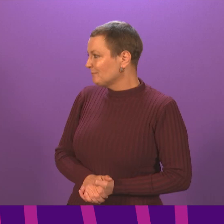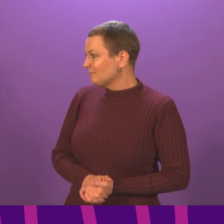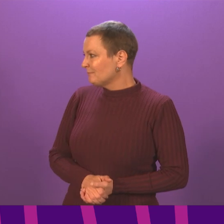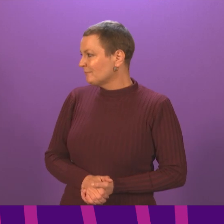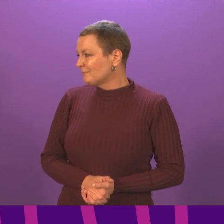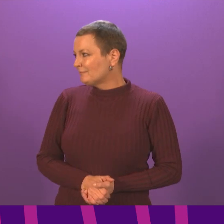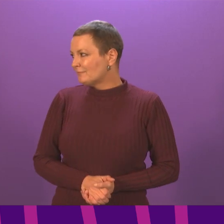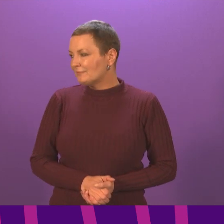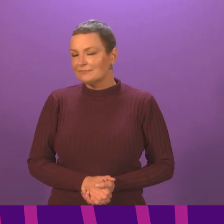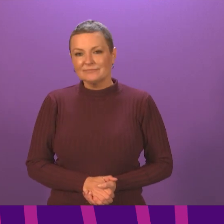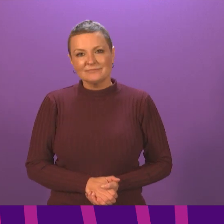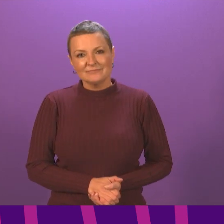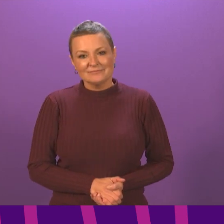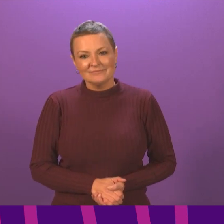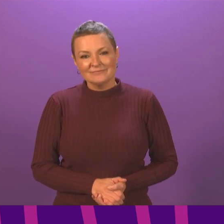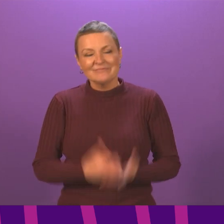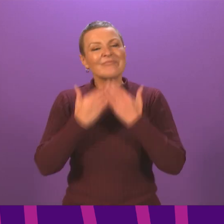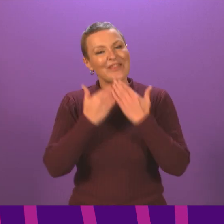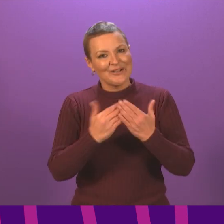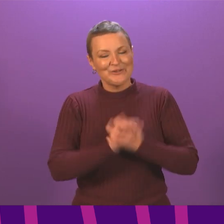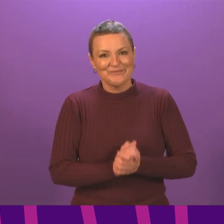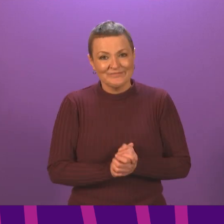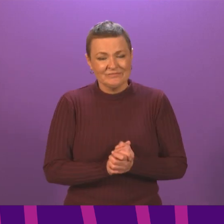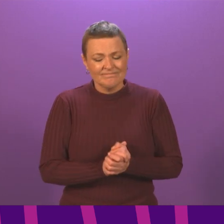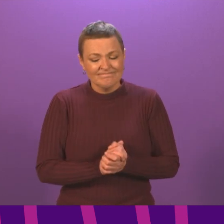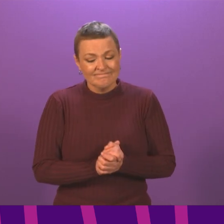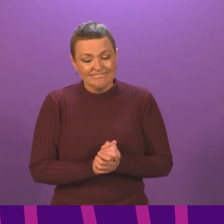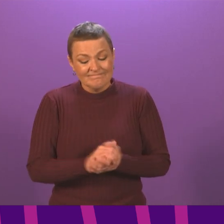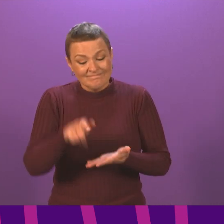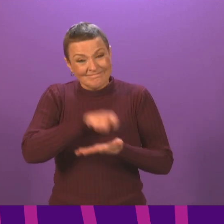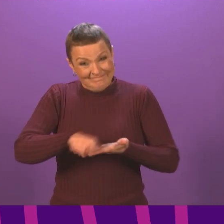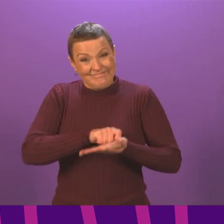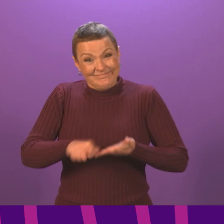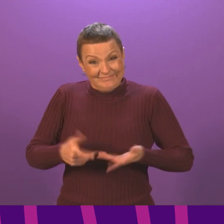Joan McAlpine (South Scotland) (SNP): The cabinet secretary knows that I have been